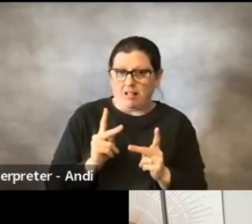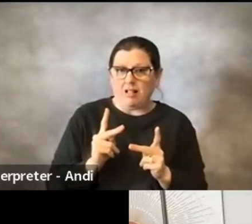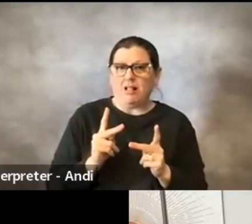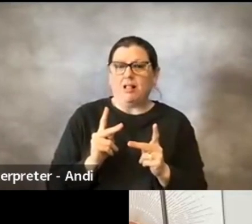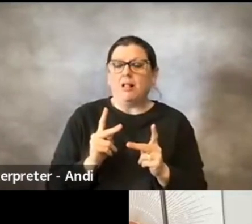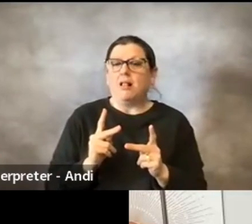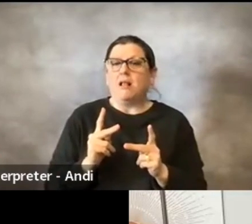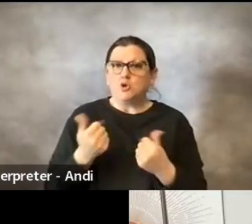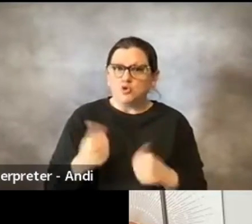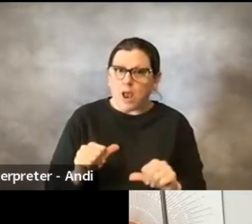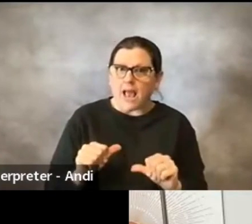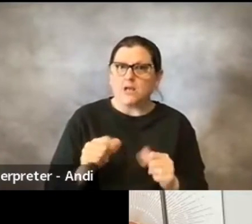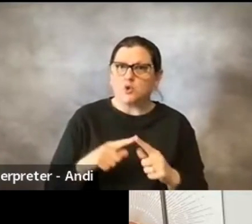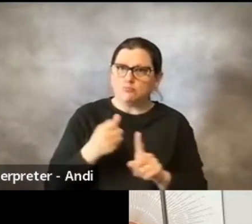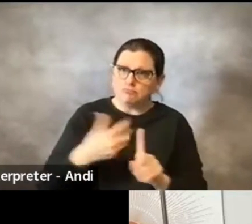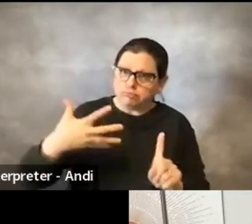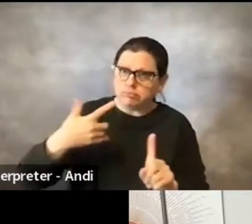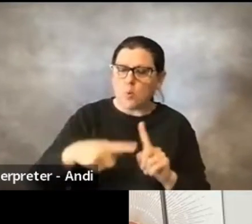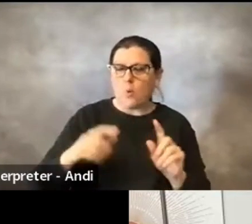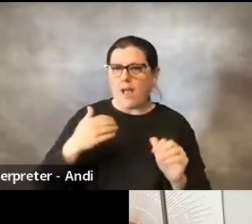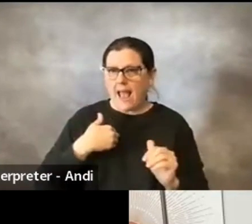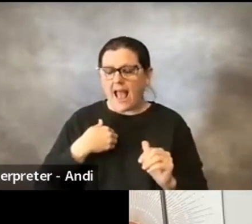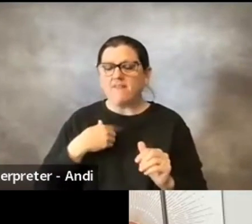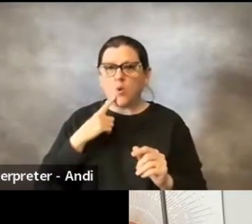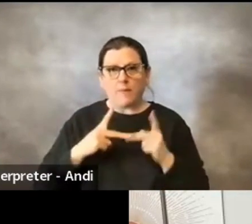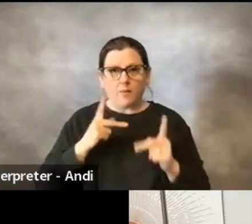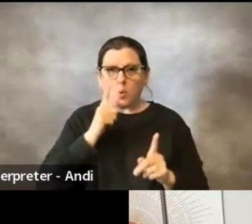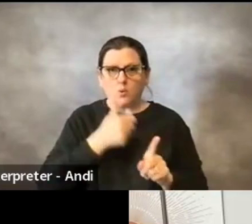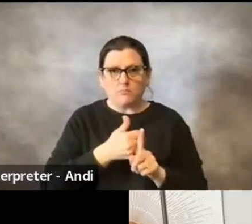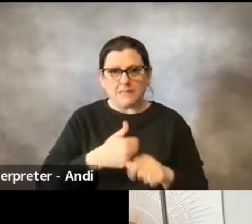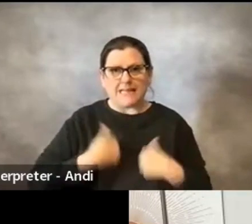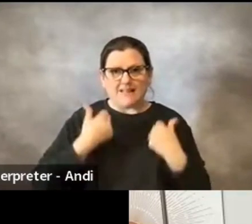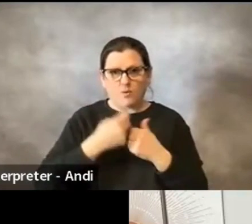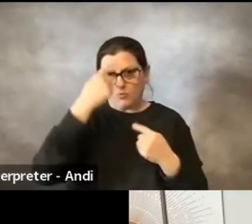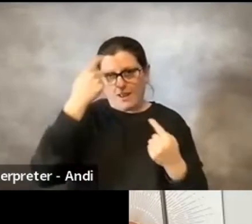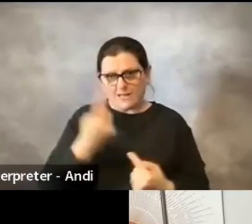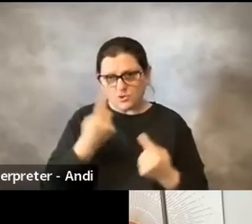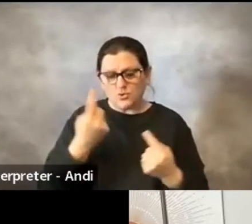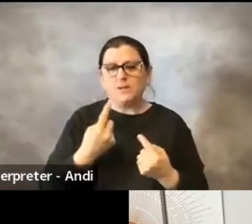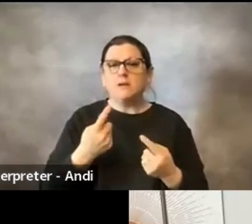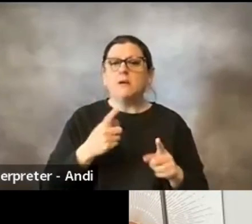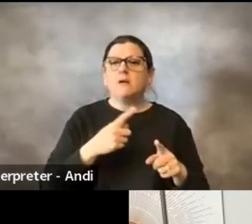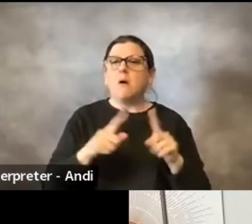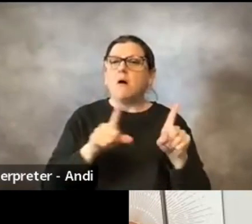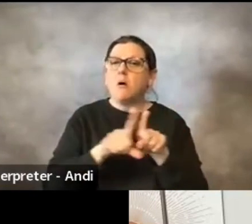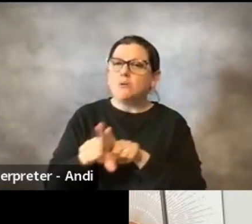expand what we have available to people living with a brain injury. But also, it's not just